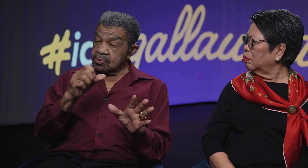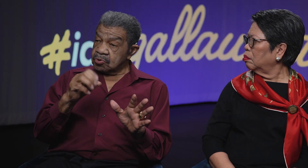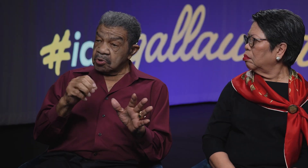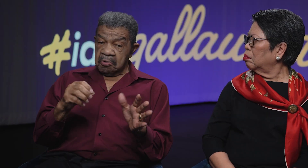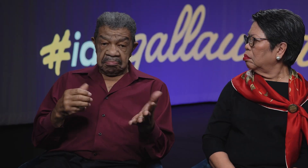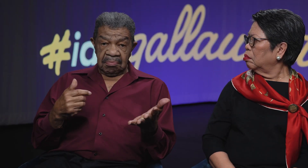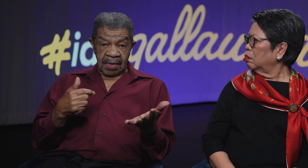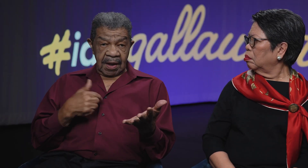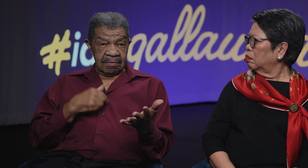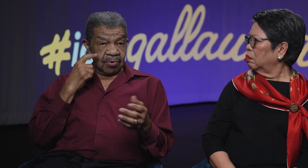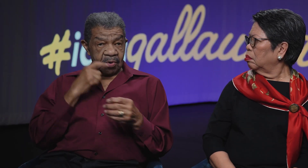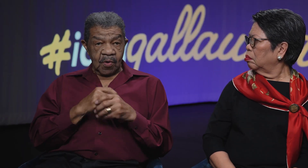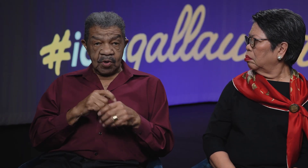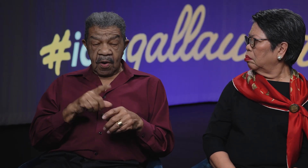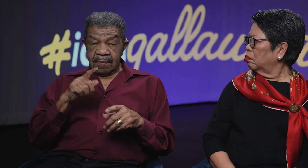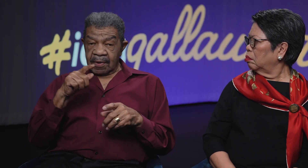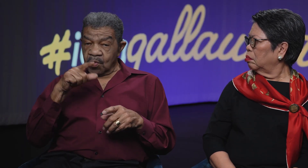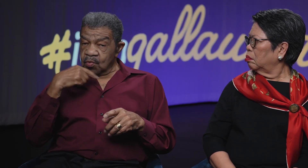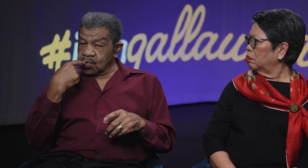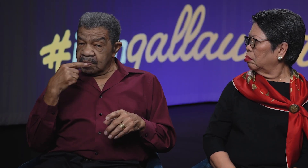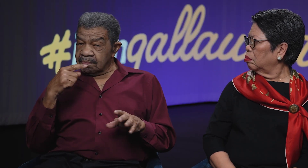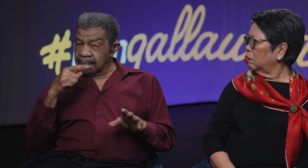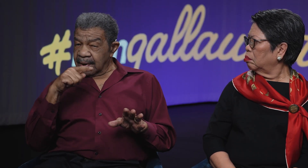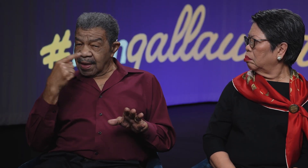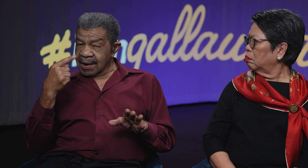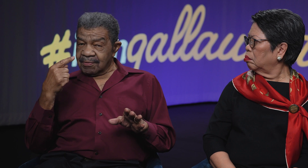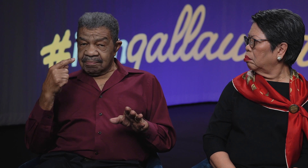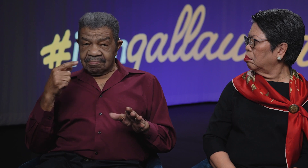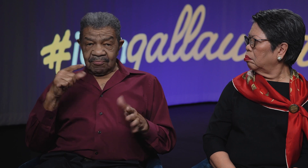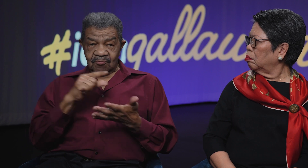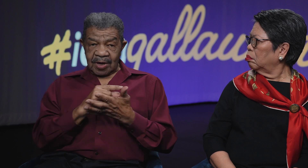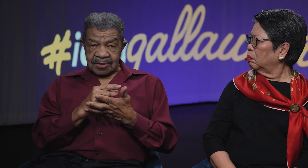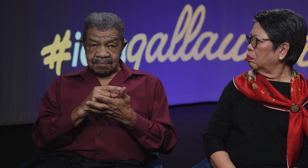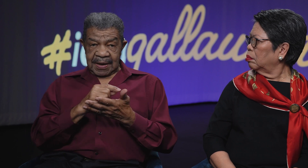I noticed that those who were Black that had graduated